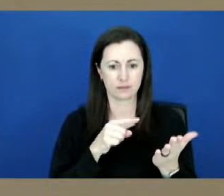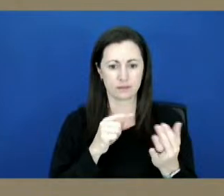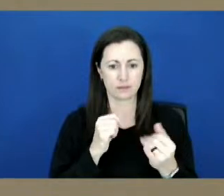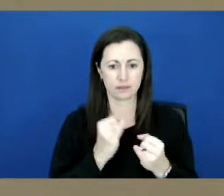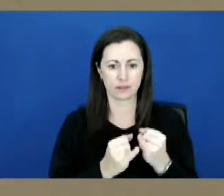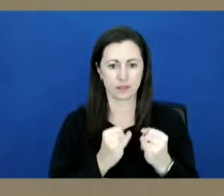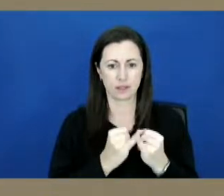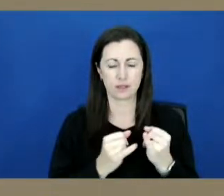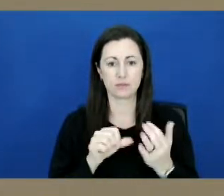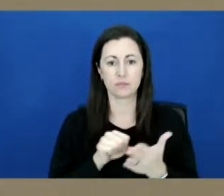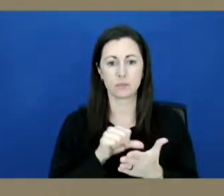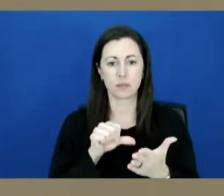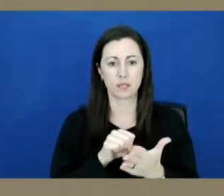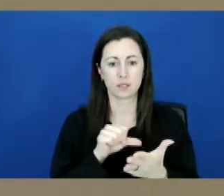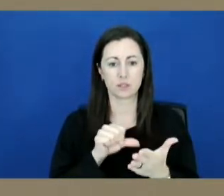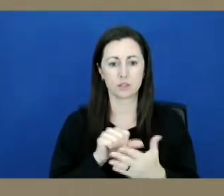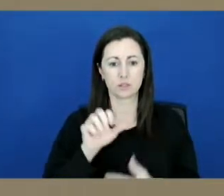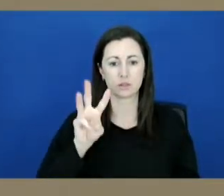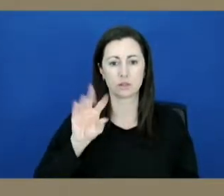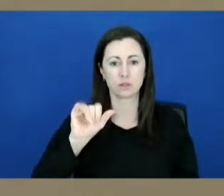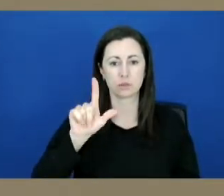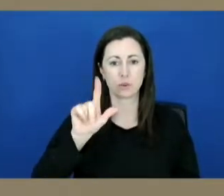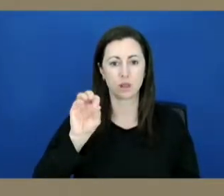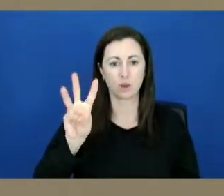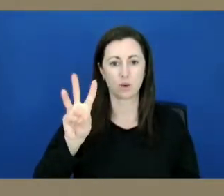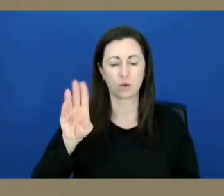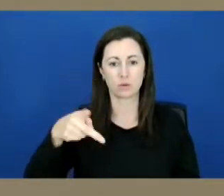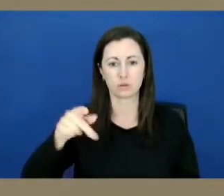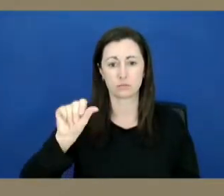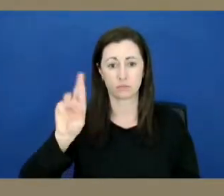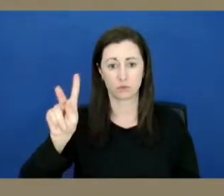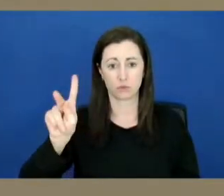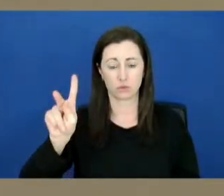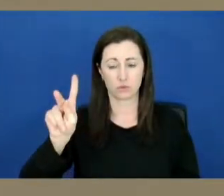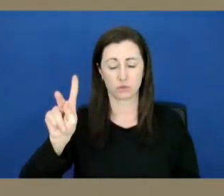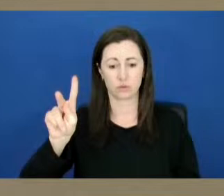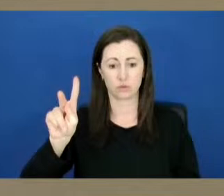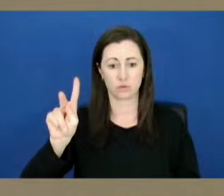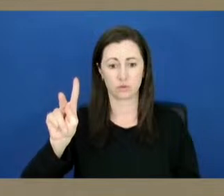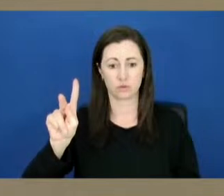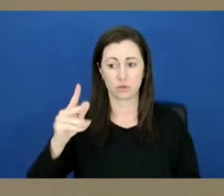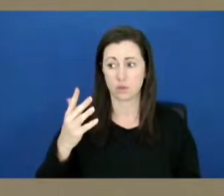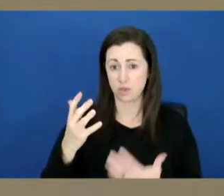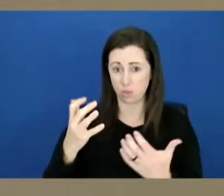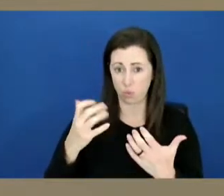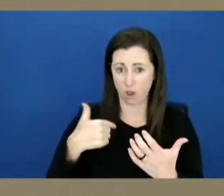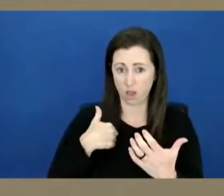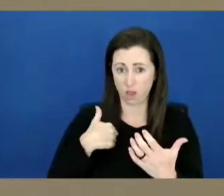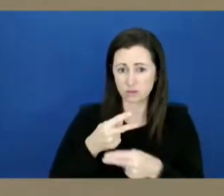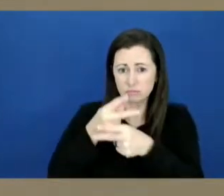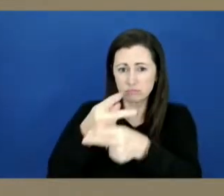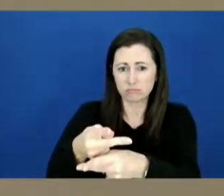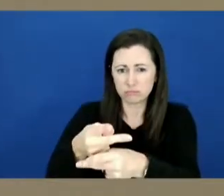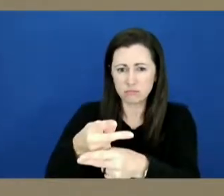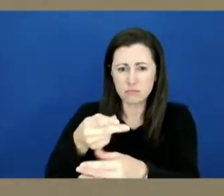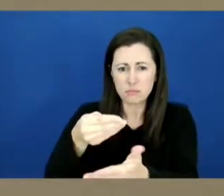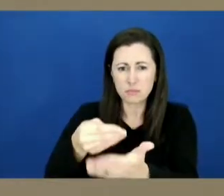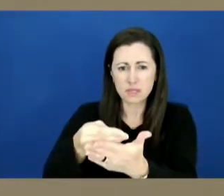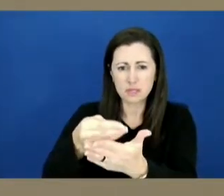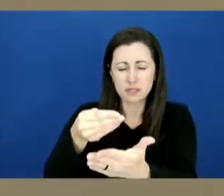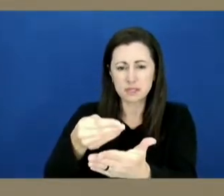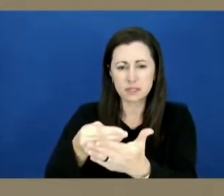AT THE END OVER HERE ON THE PAGE